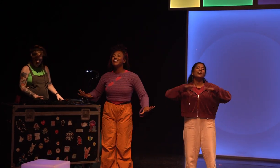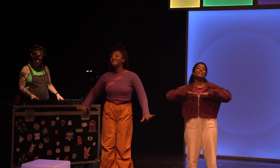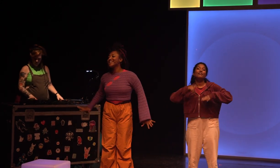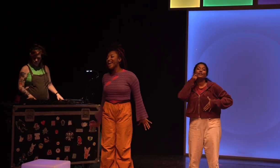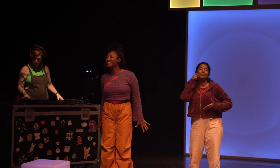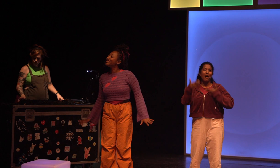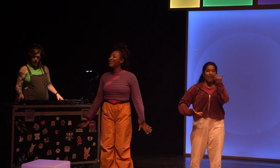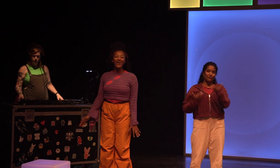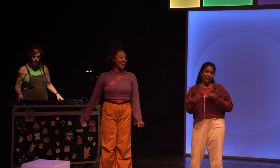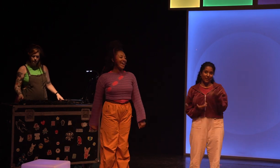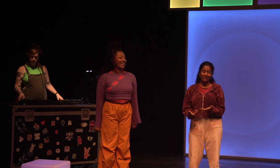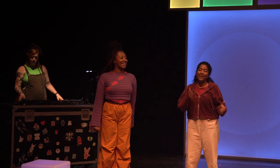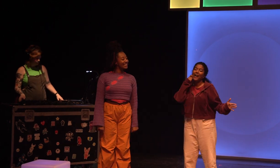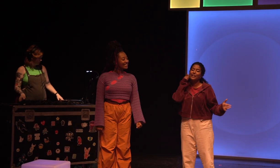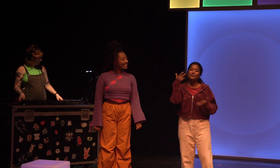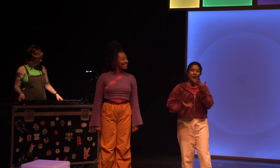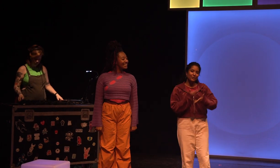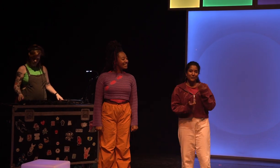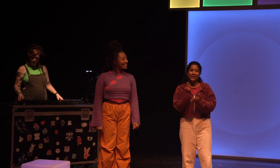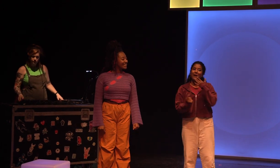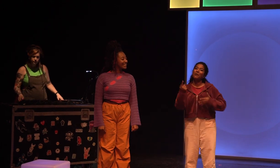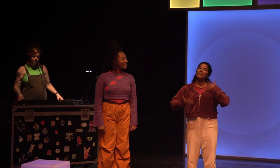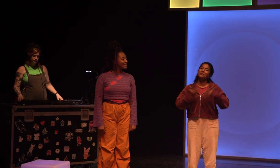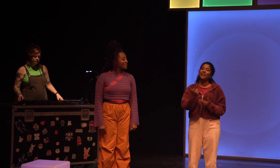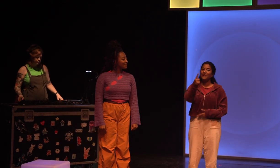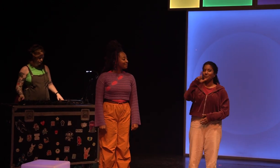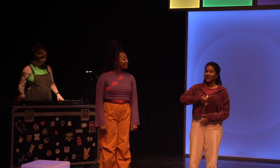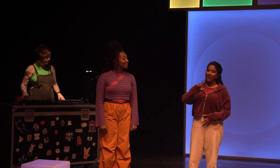ready for the next story. - And in Jamal's story, I'm only going to be signing as